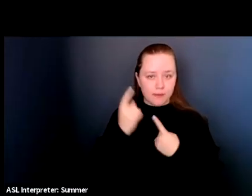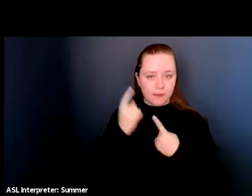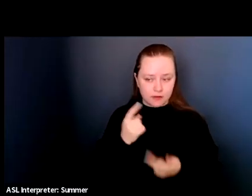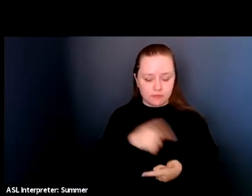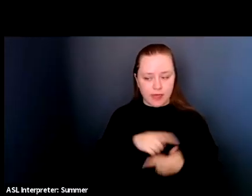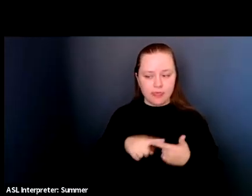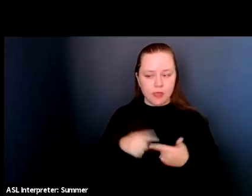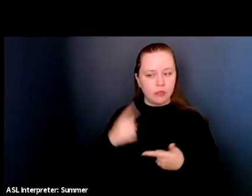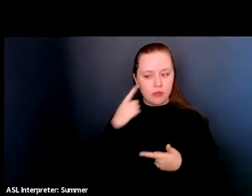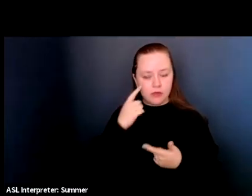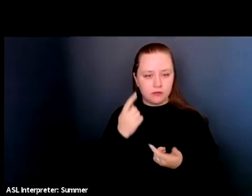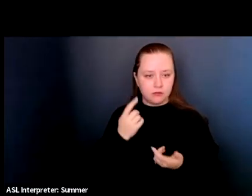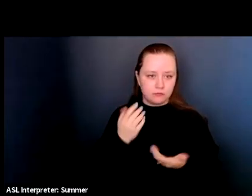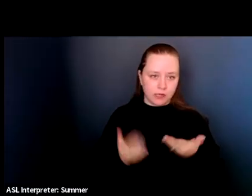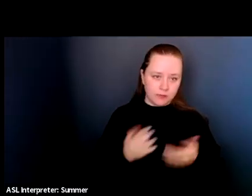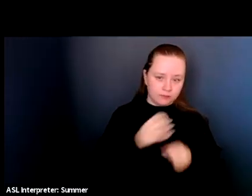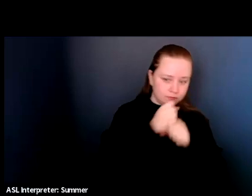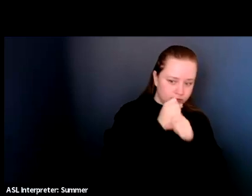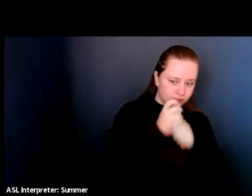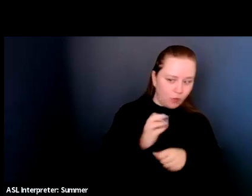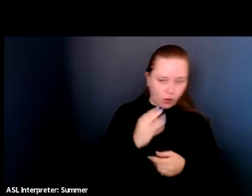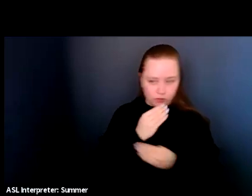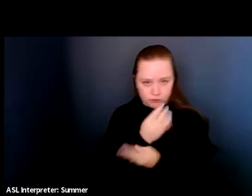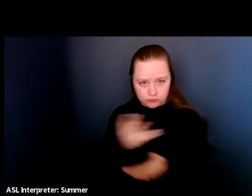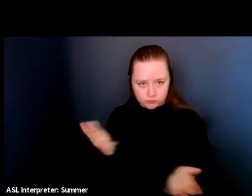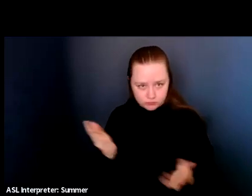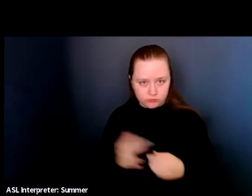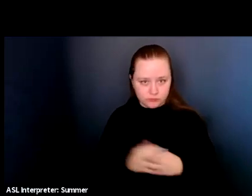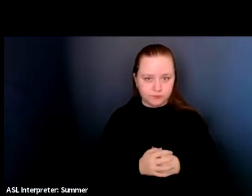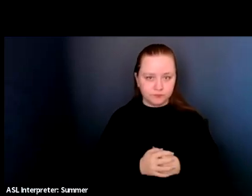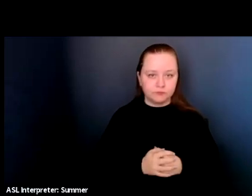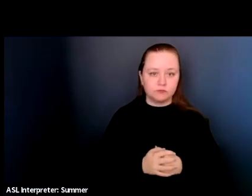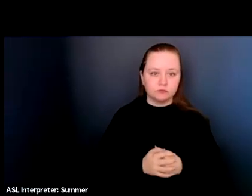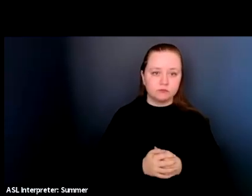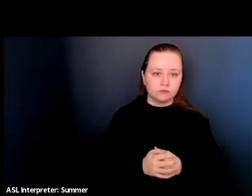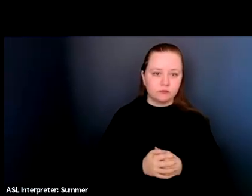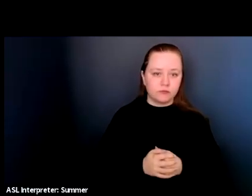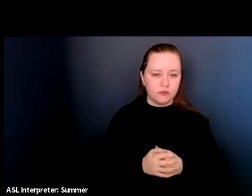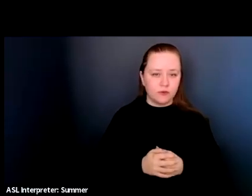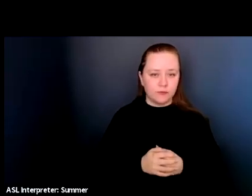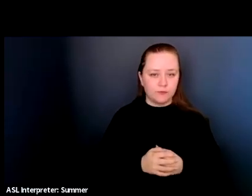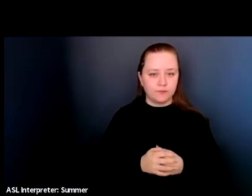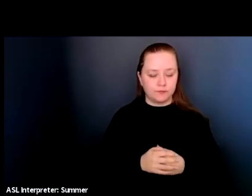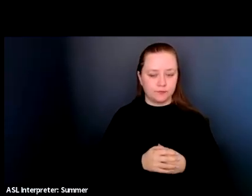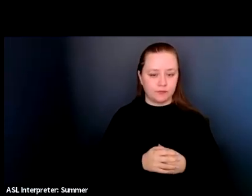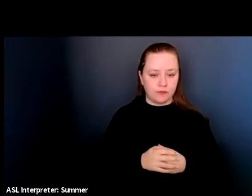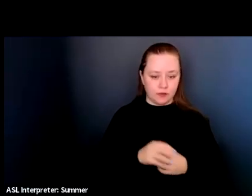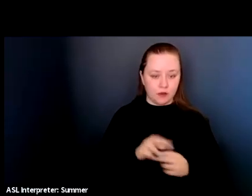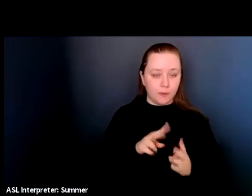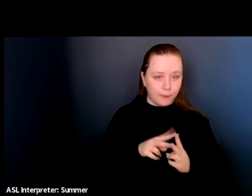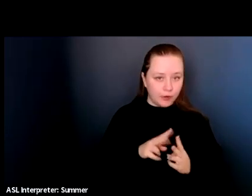Interestingly, intimate partner violence screening is somewhat controversial because we know that people will often withhold information.